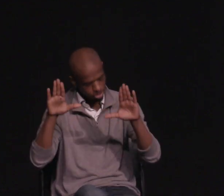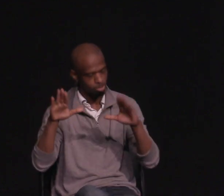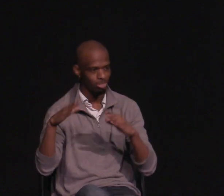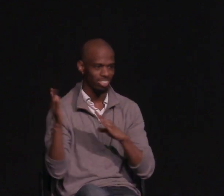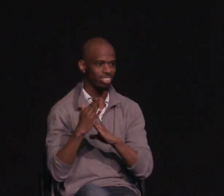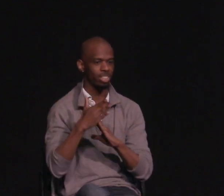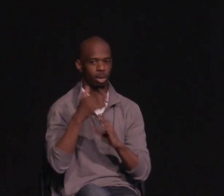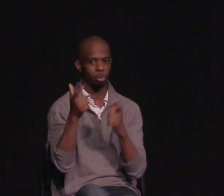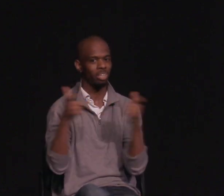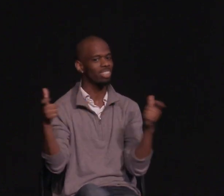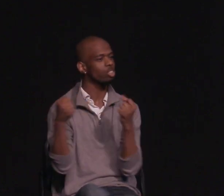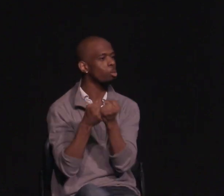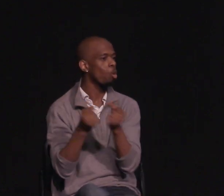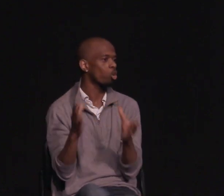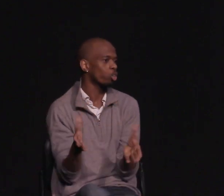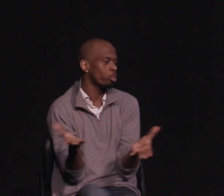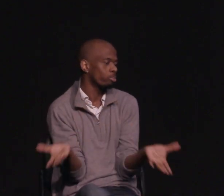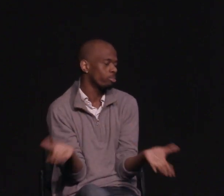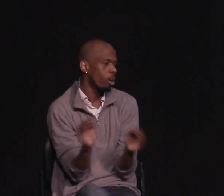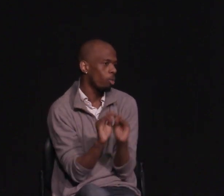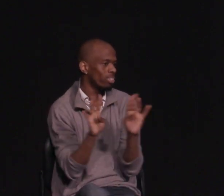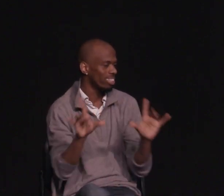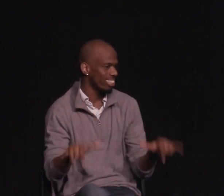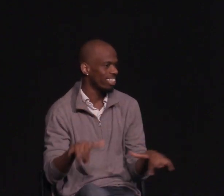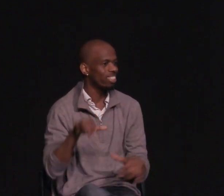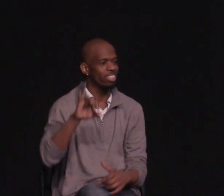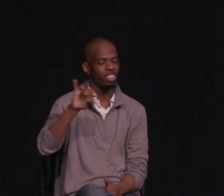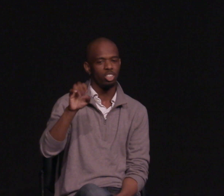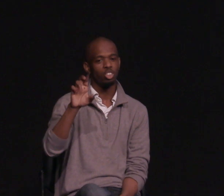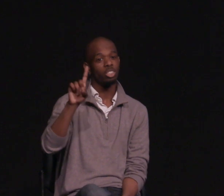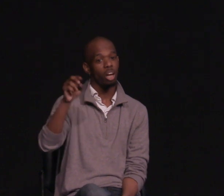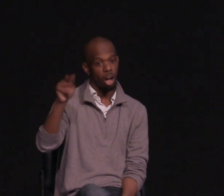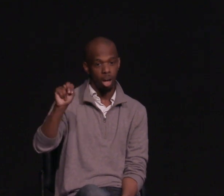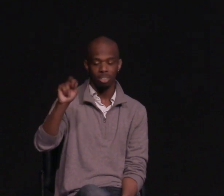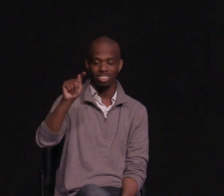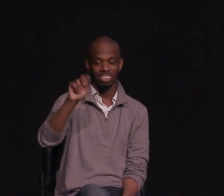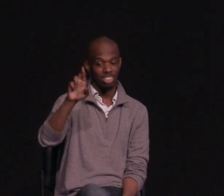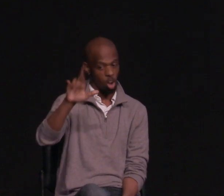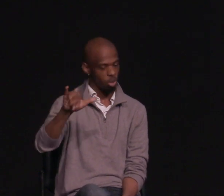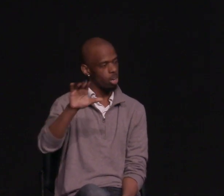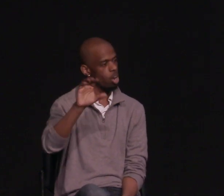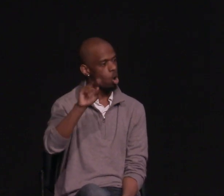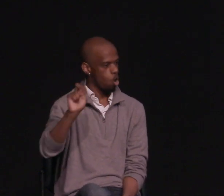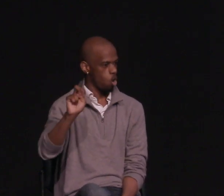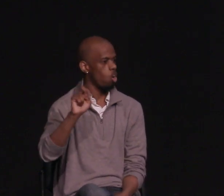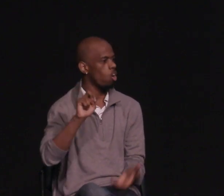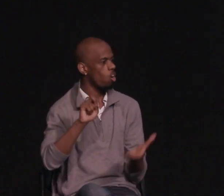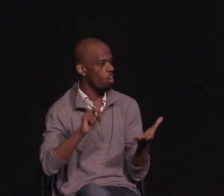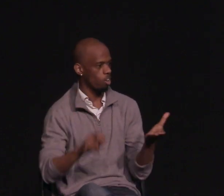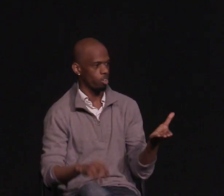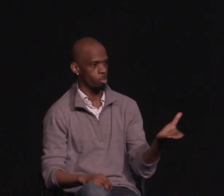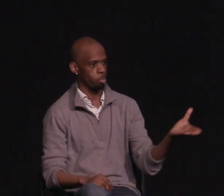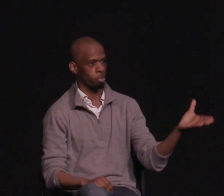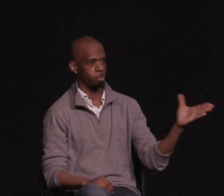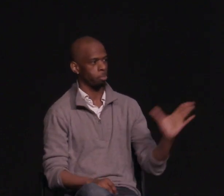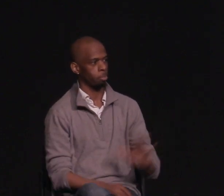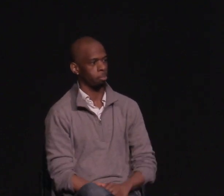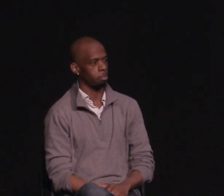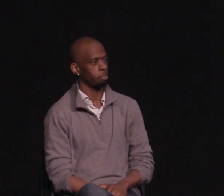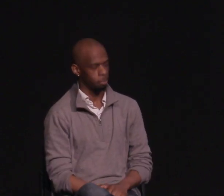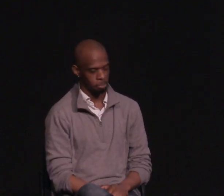the--Jidan Terry-Koon,